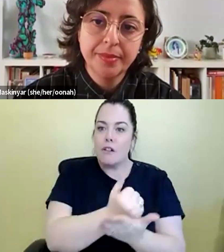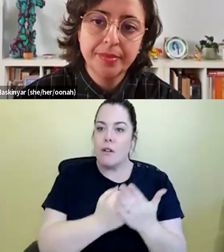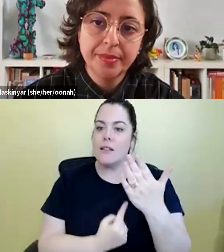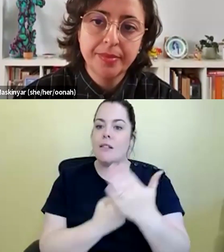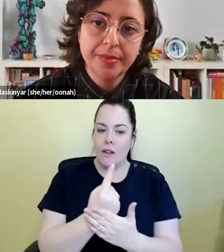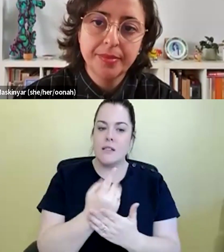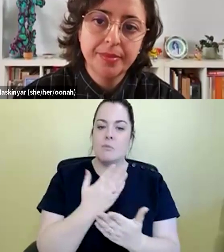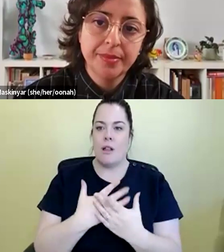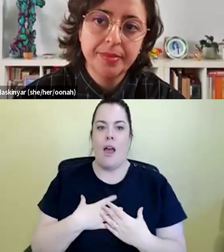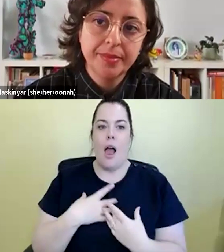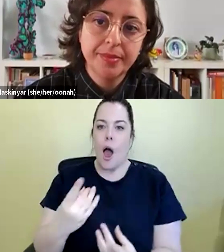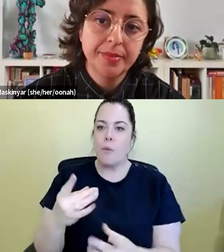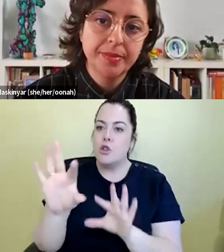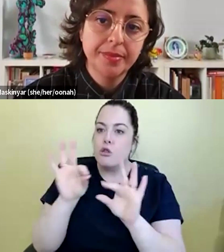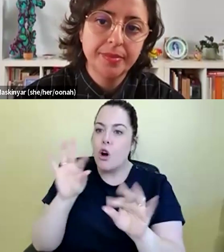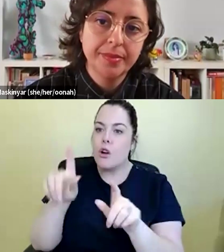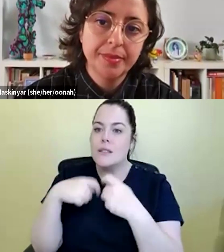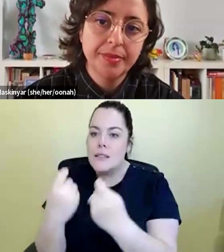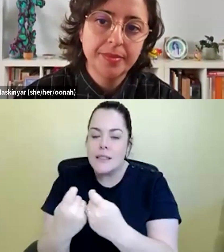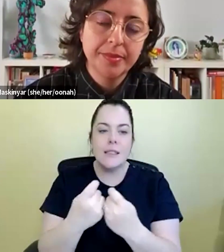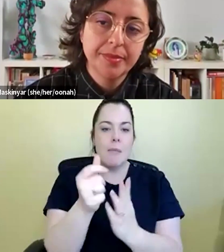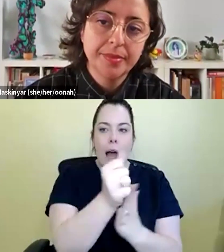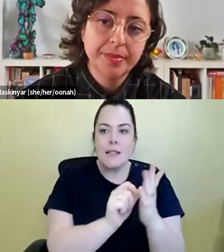to the curatorial team, the fundraising team to do this. How you want to prioritise your team.